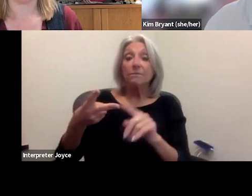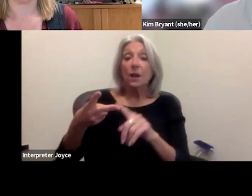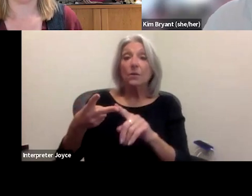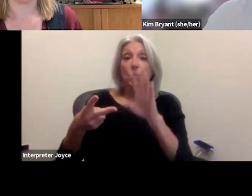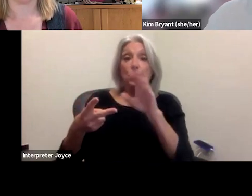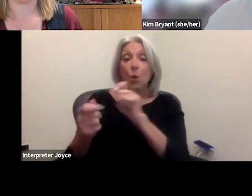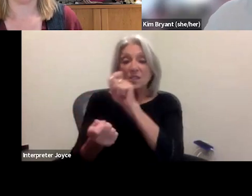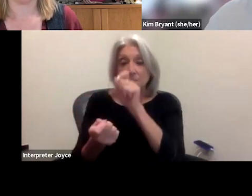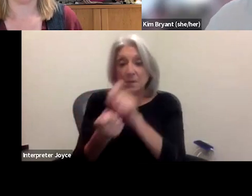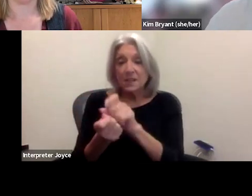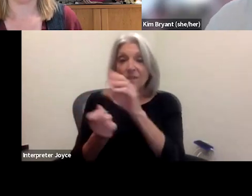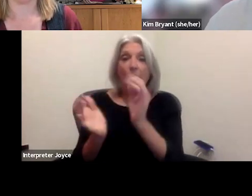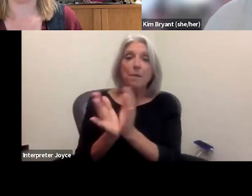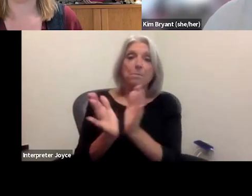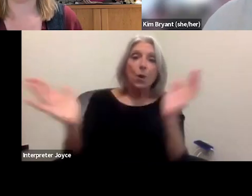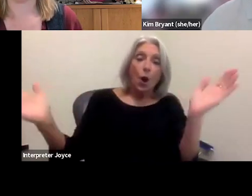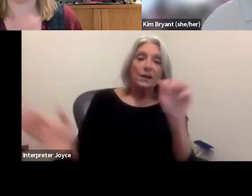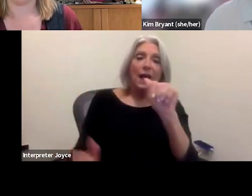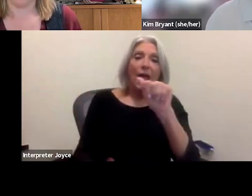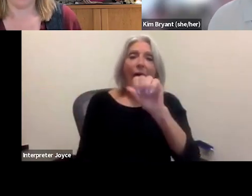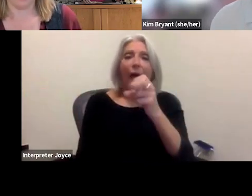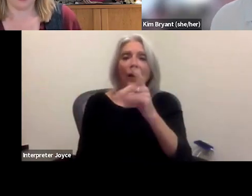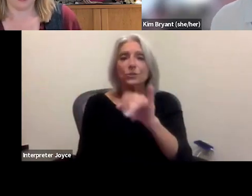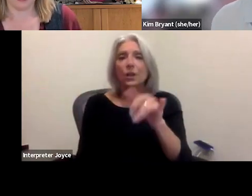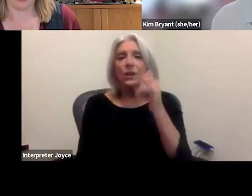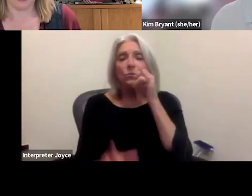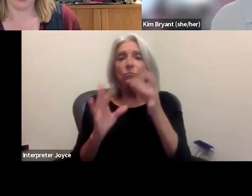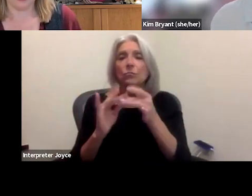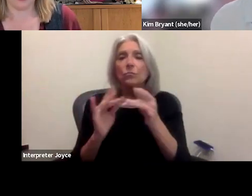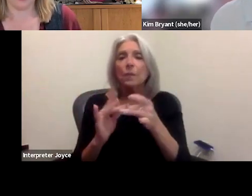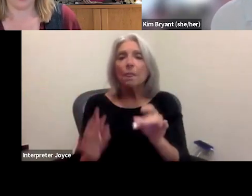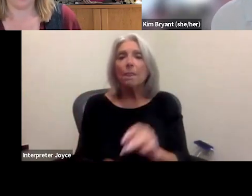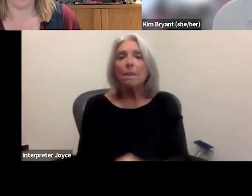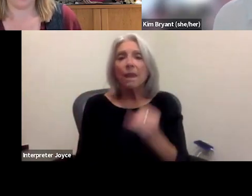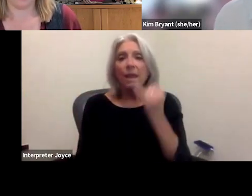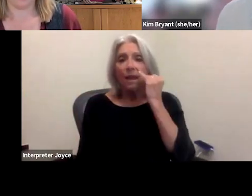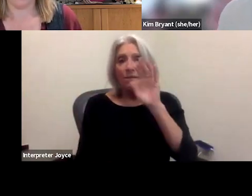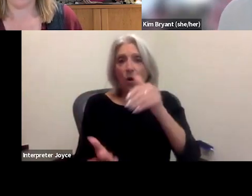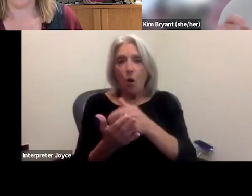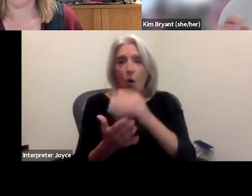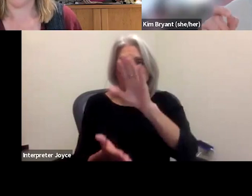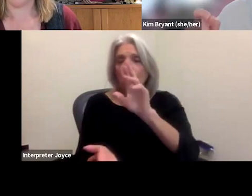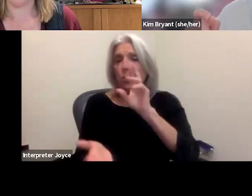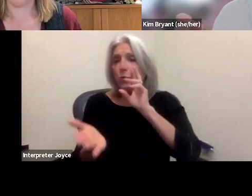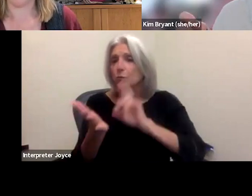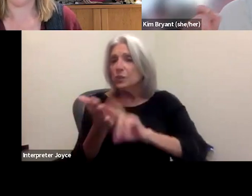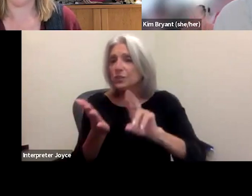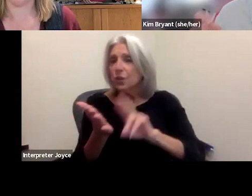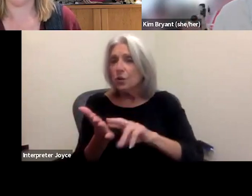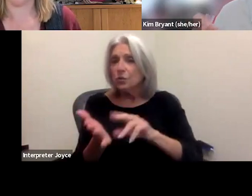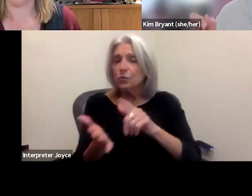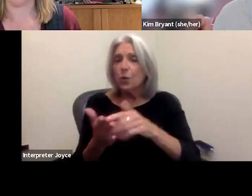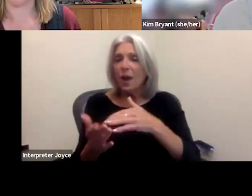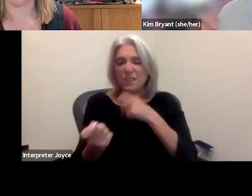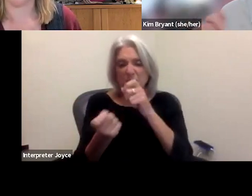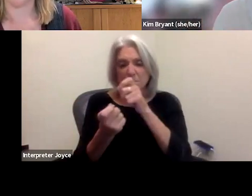and Ashley hinted at this earlier. If all of your research focuses on chasing a specific idea or a specific solution,